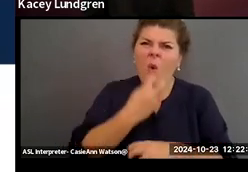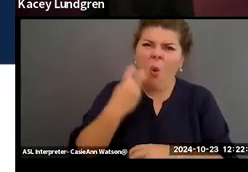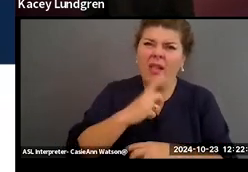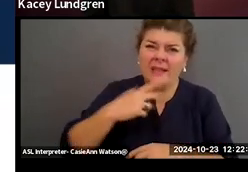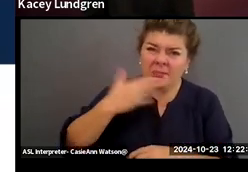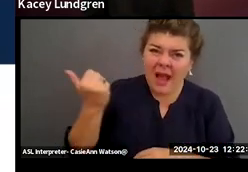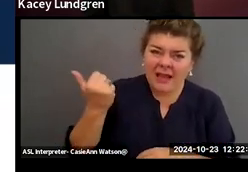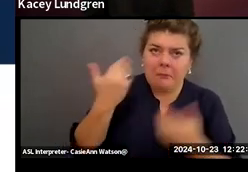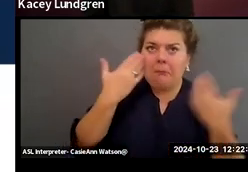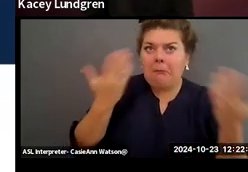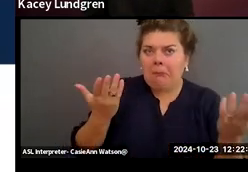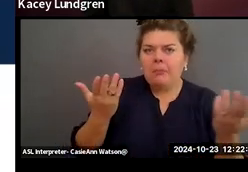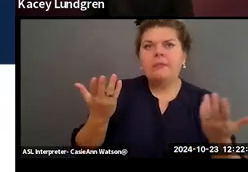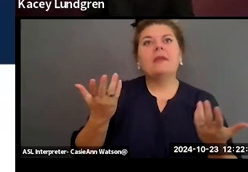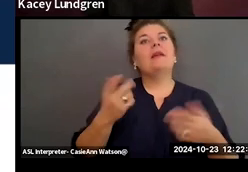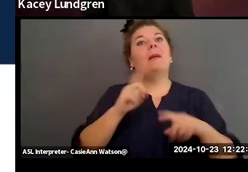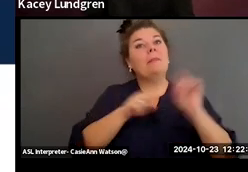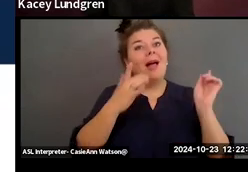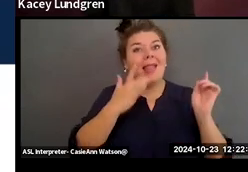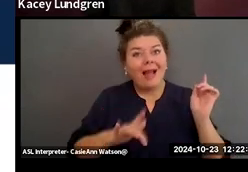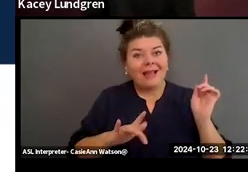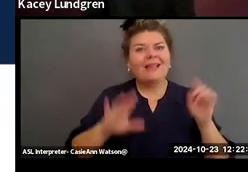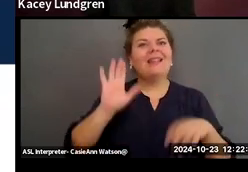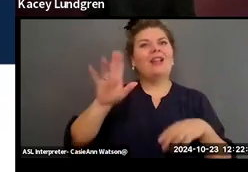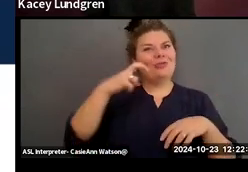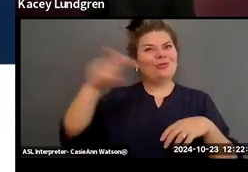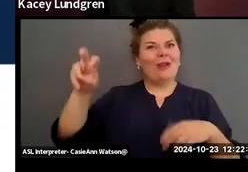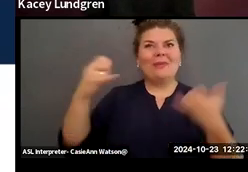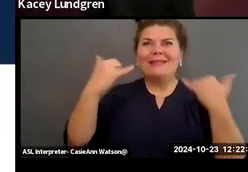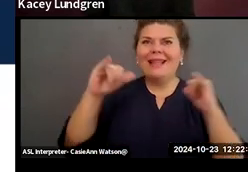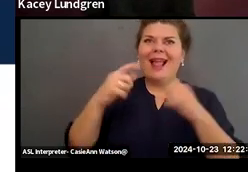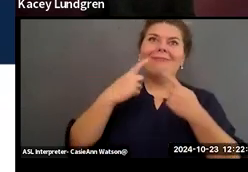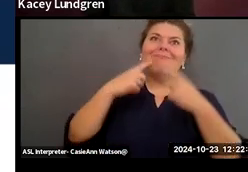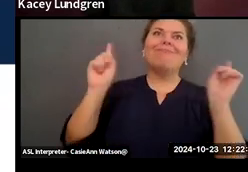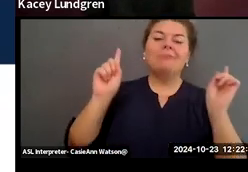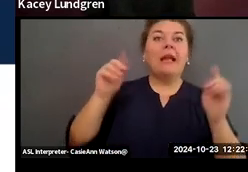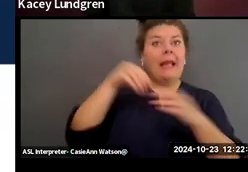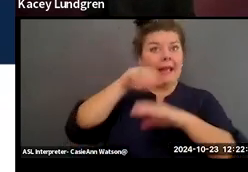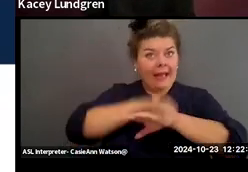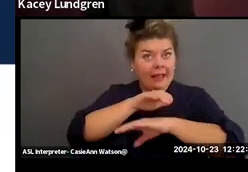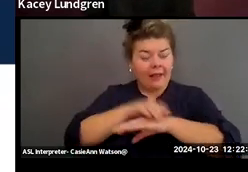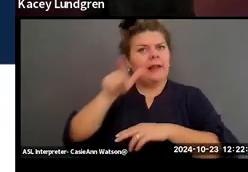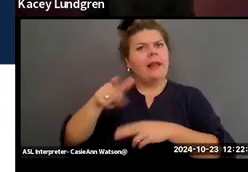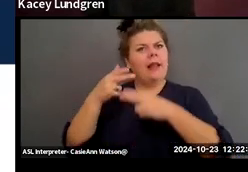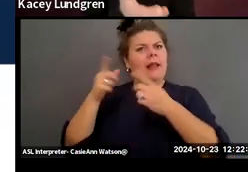Fortunately, his trip was not in vain. In England, he happened to meet Abbe Sicard,